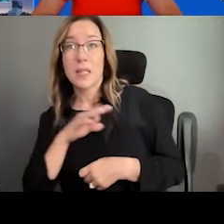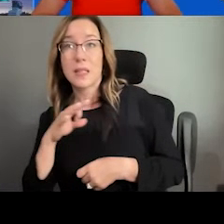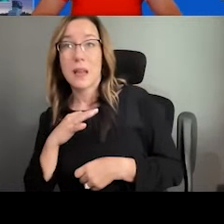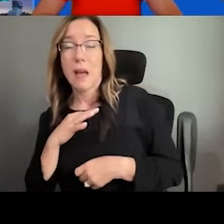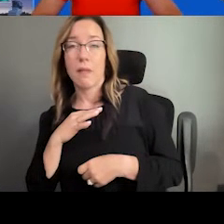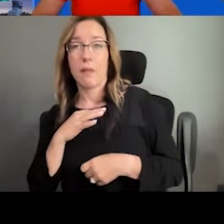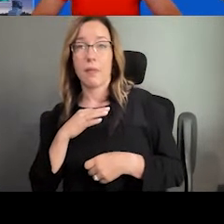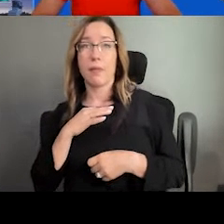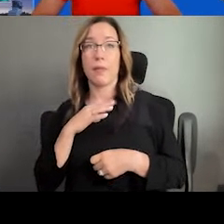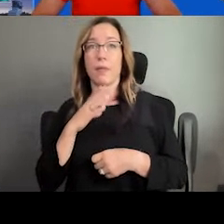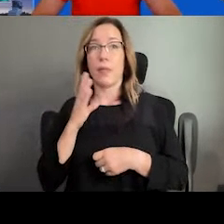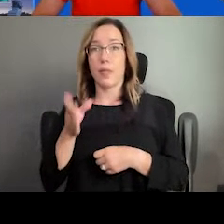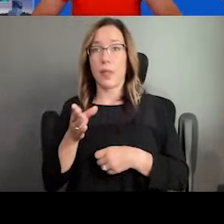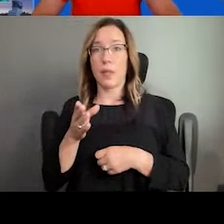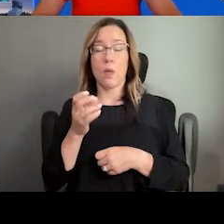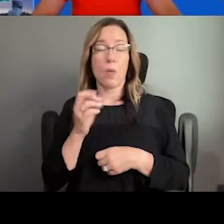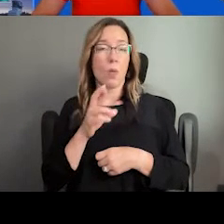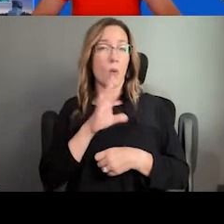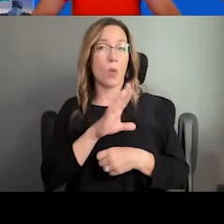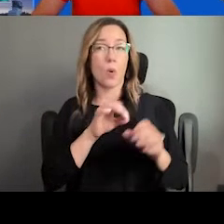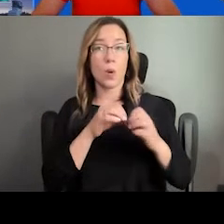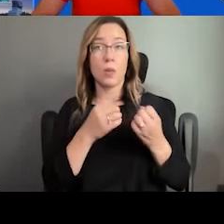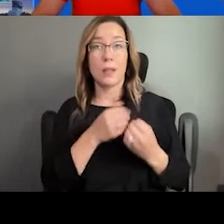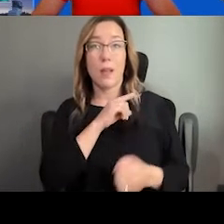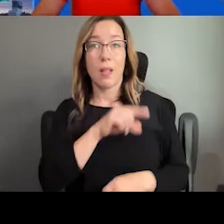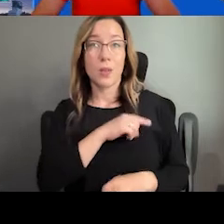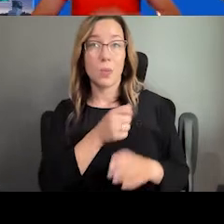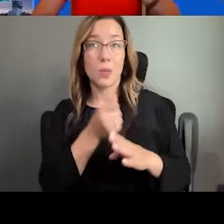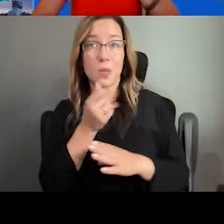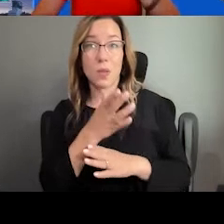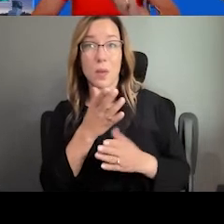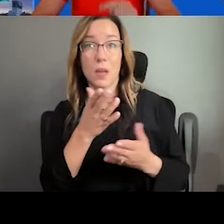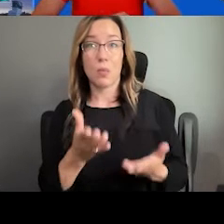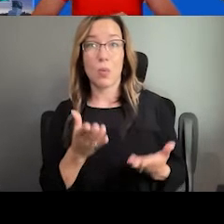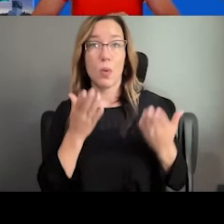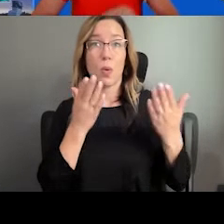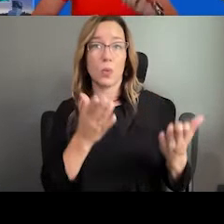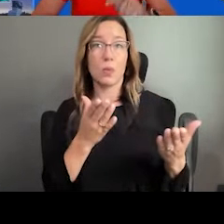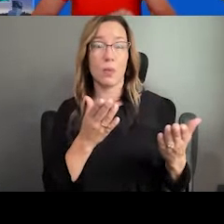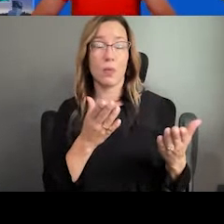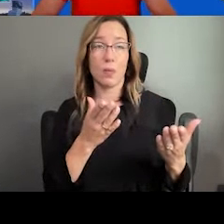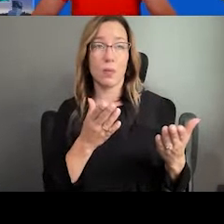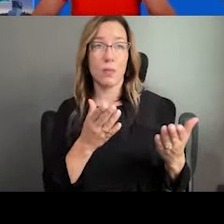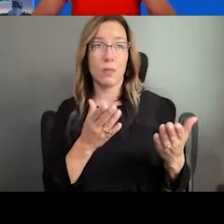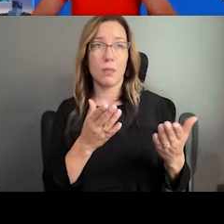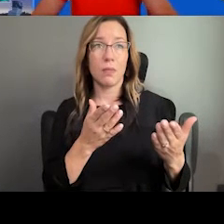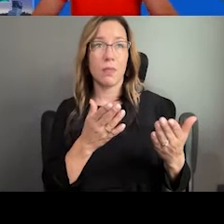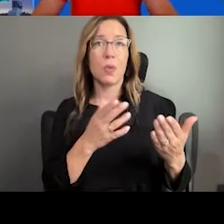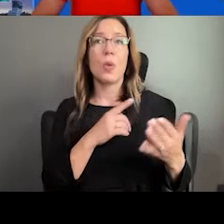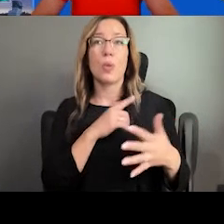your organization are eligible to submit a proposal, these questions should be directed to